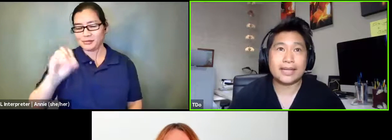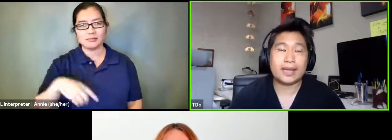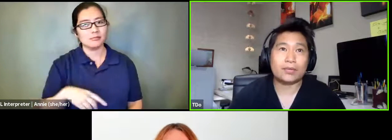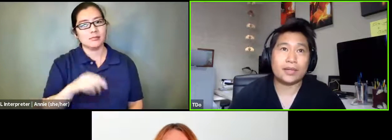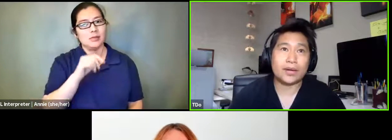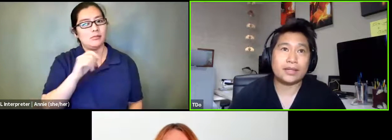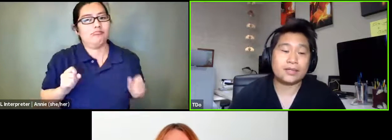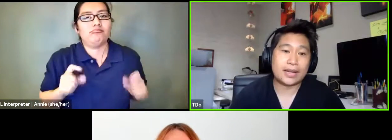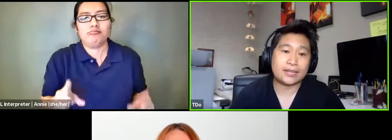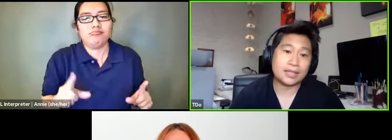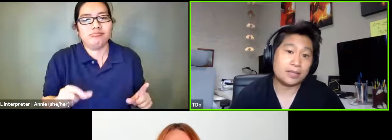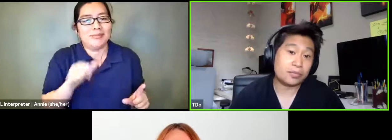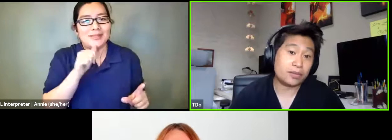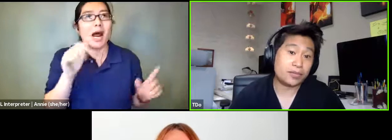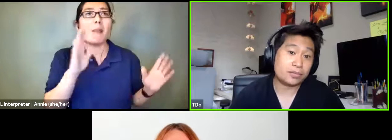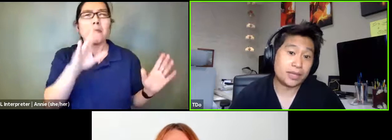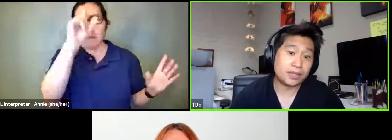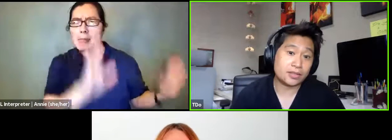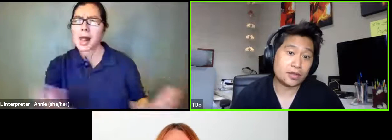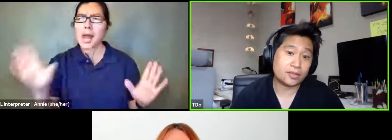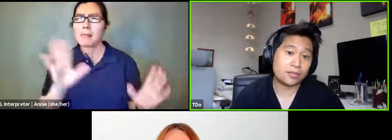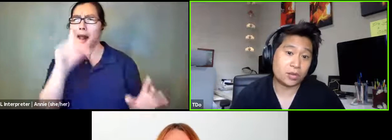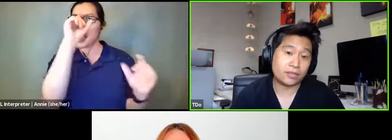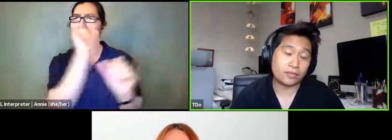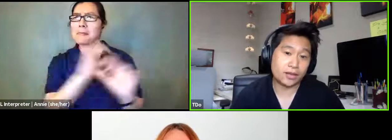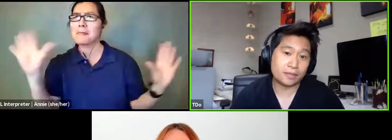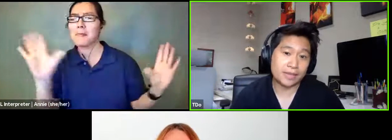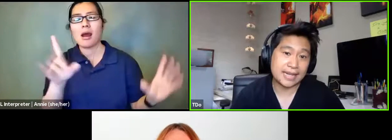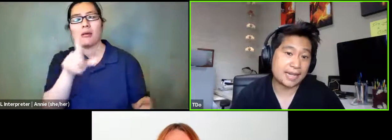I can't reiterate enough. I sit in a privileged place in terms of working for a company that